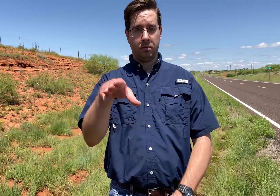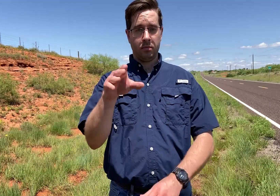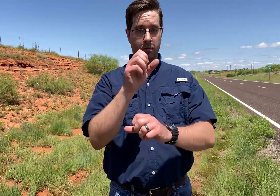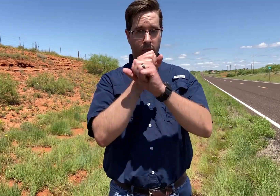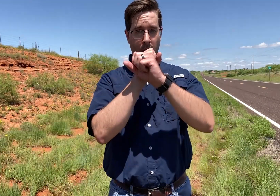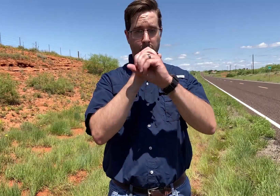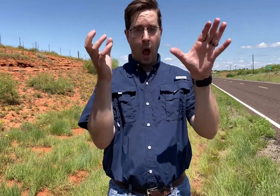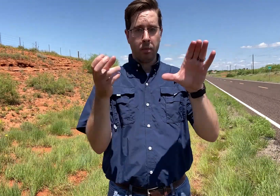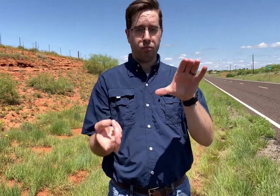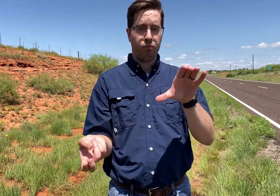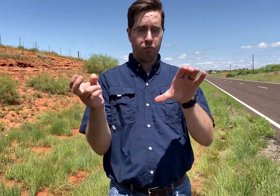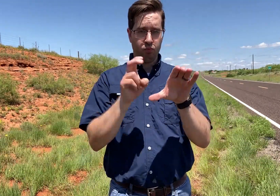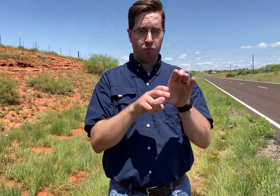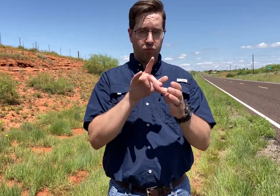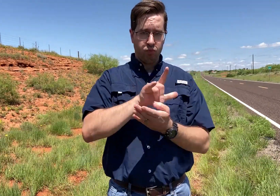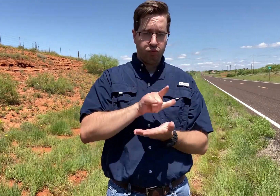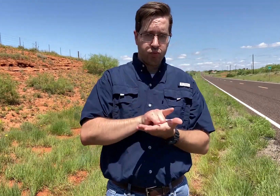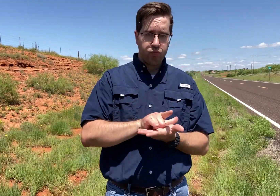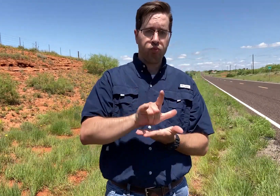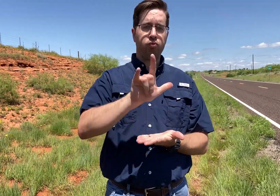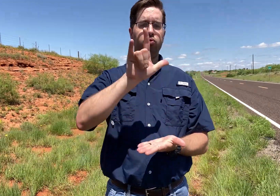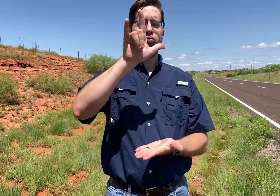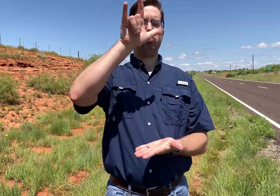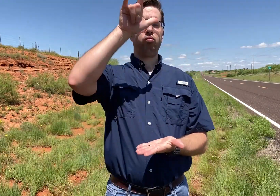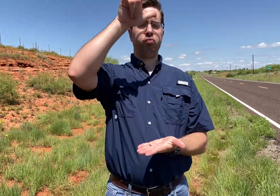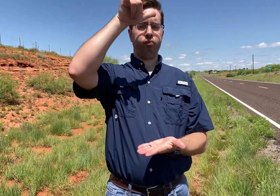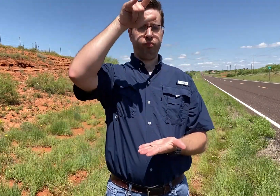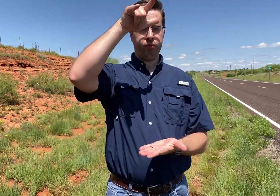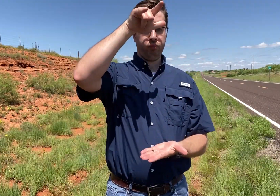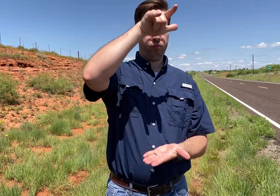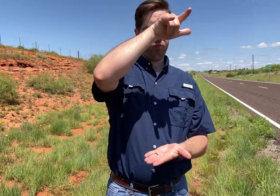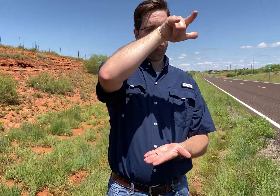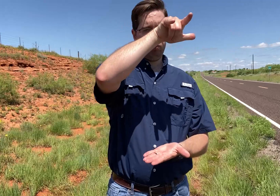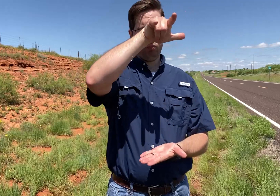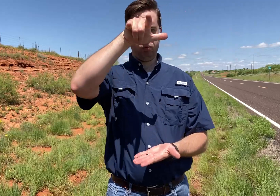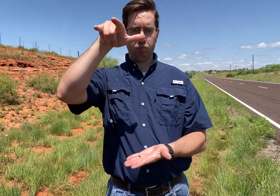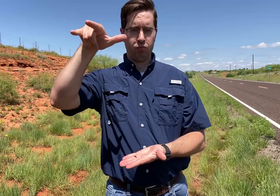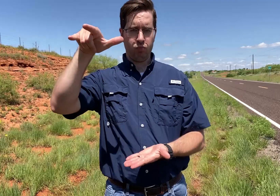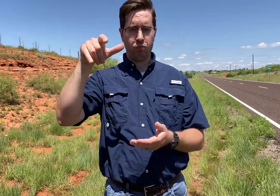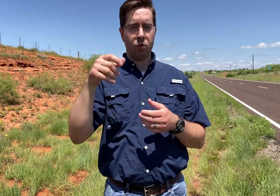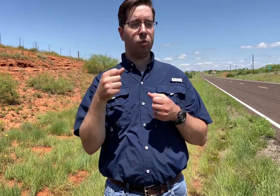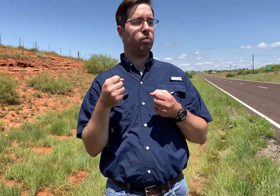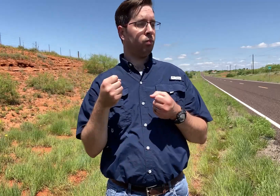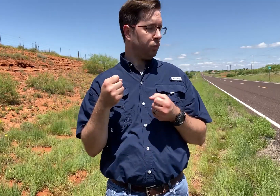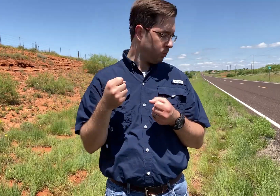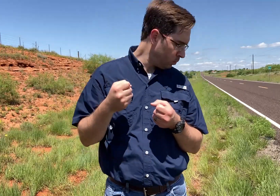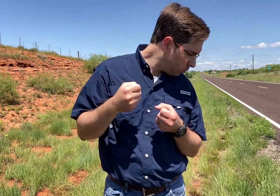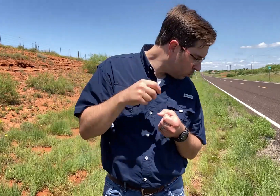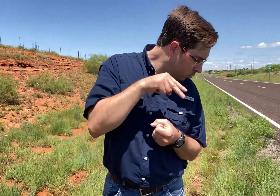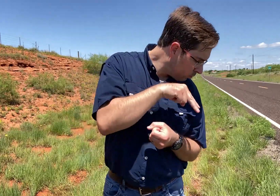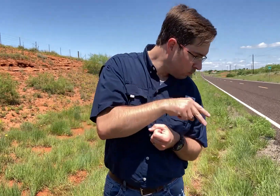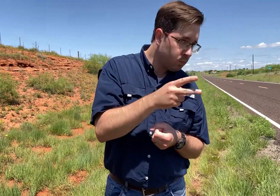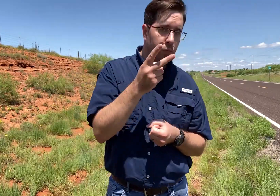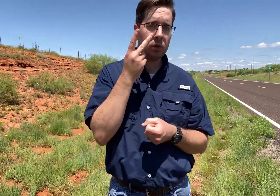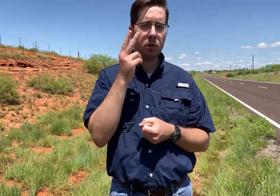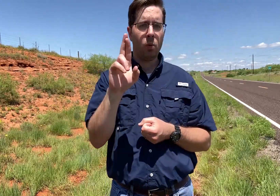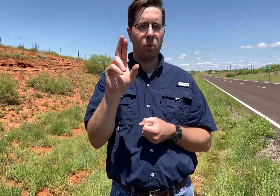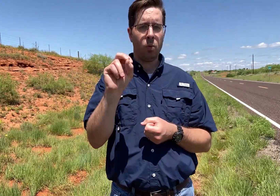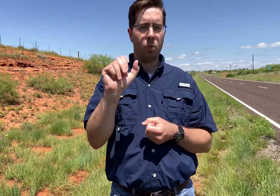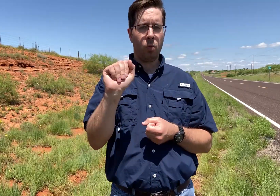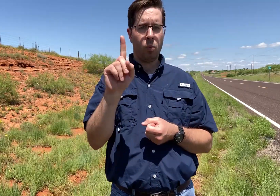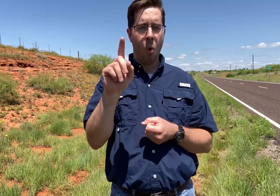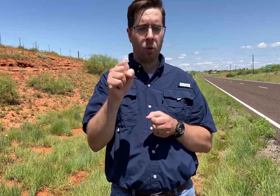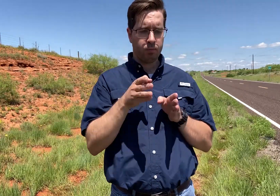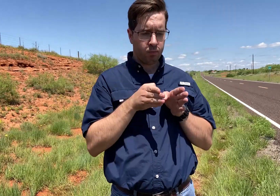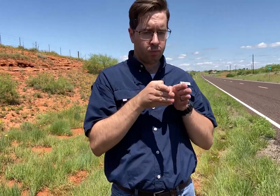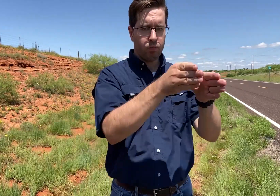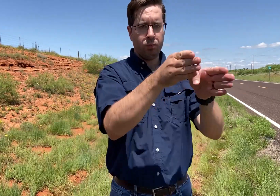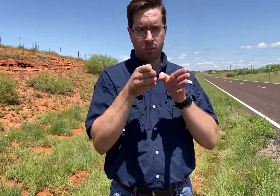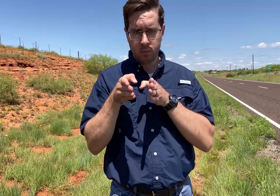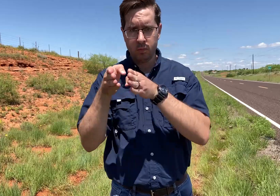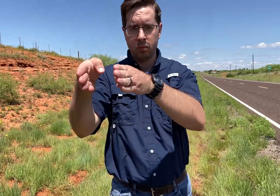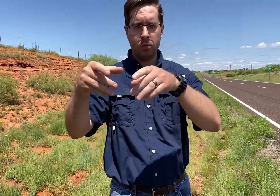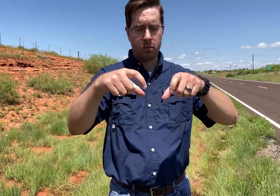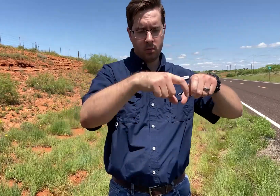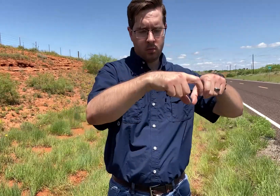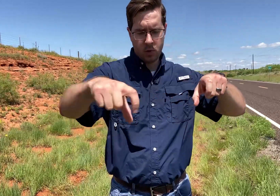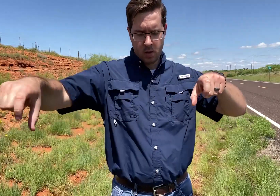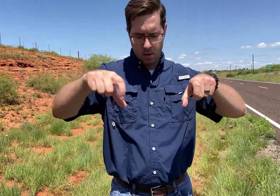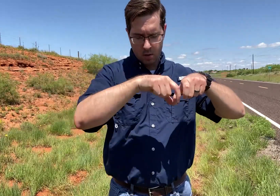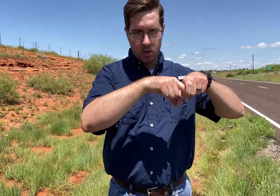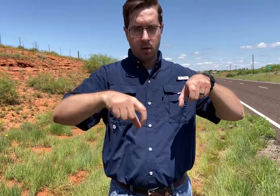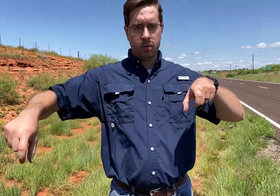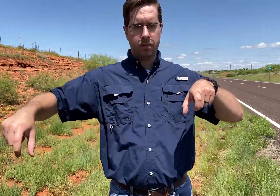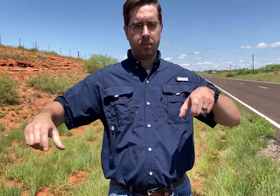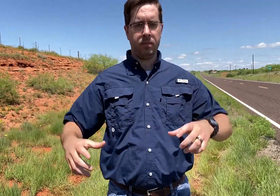First, imagine riding a small airplane over a city or town, you look down and you see roads.